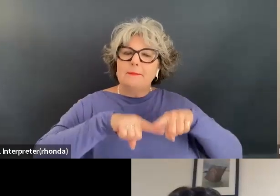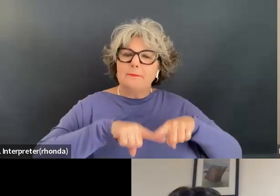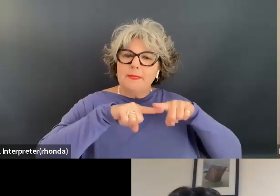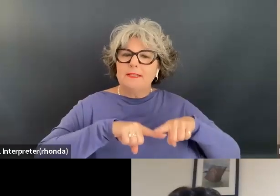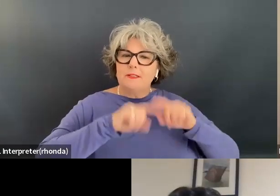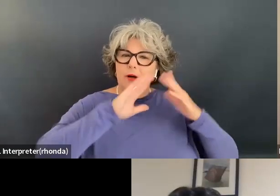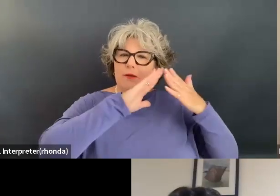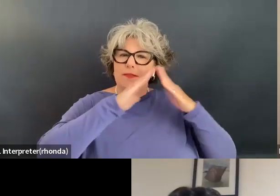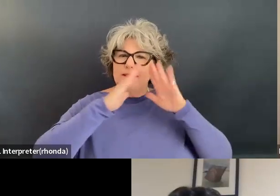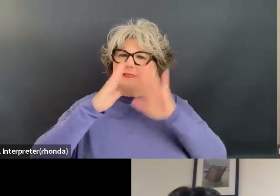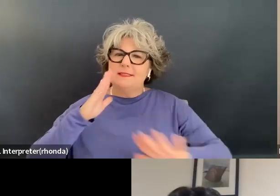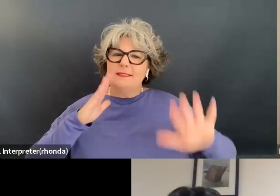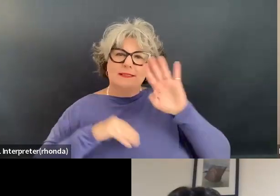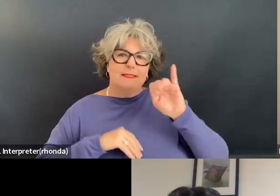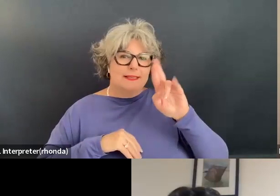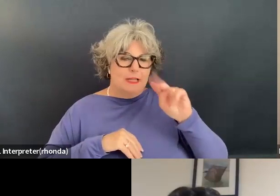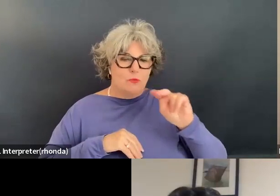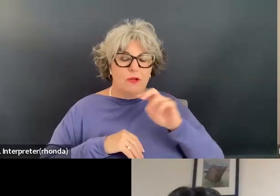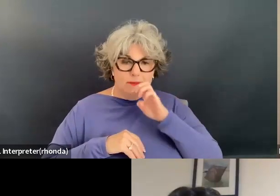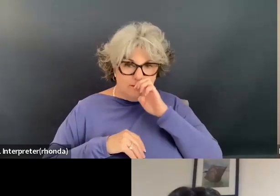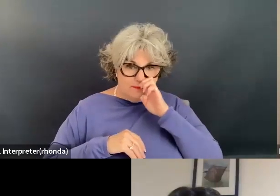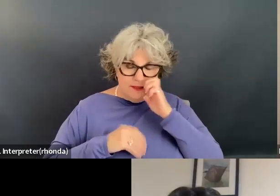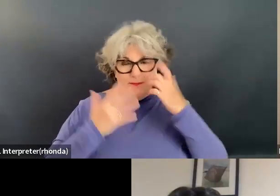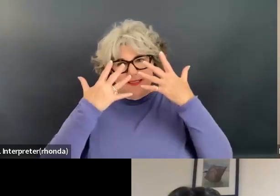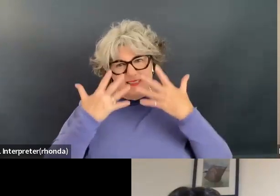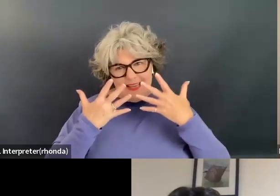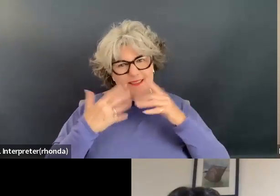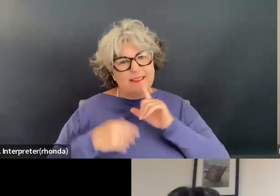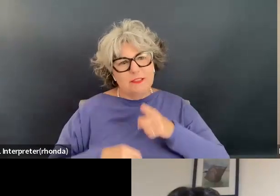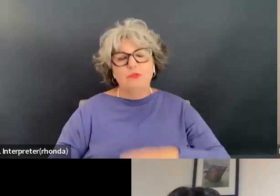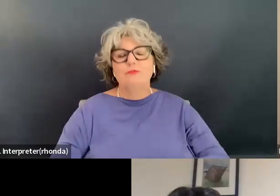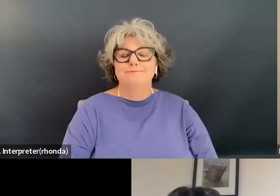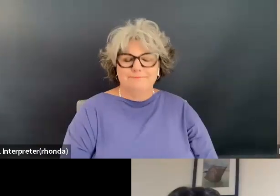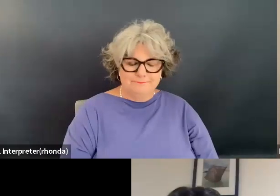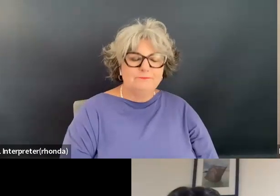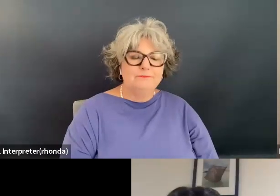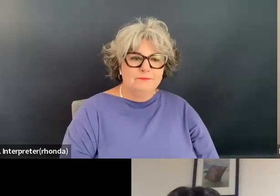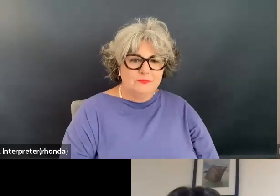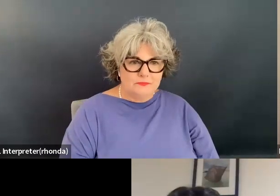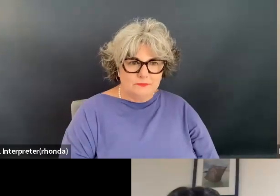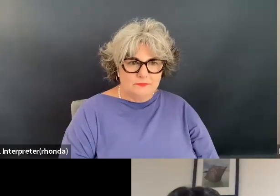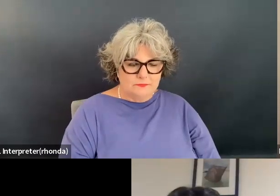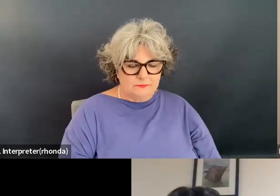But in that city, sadly, that's not the case. Mm. And how, Hossein,